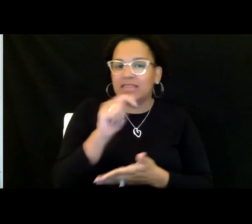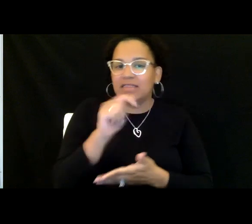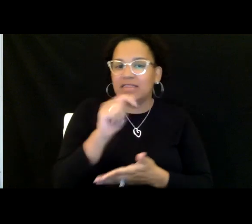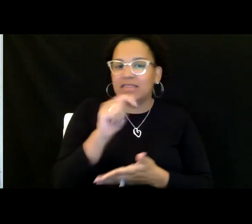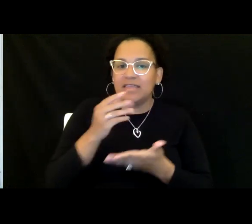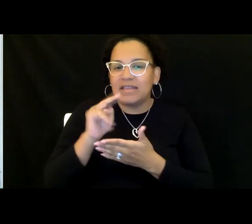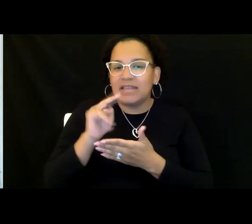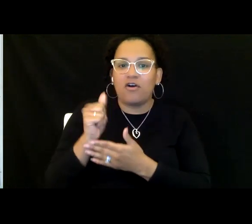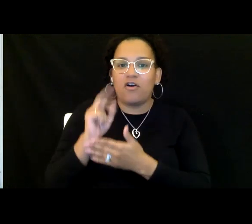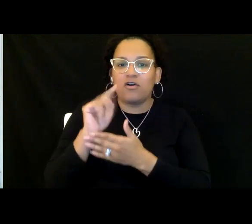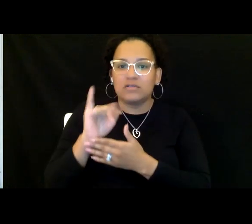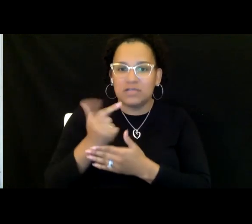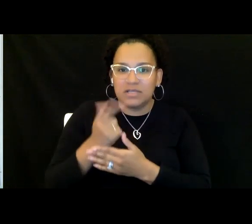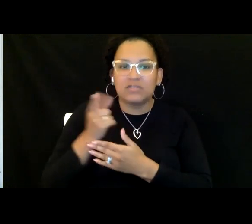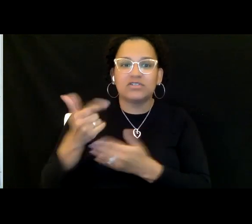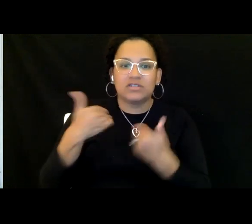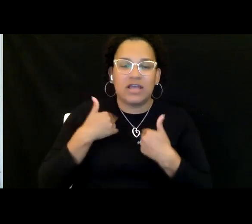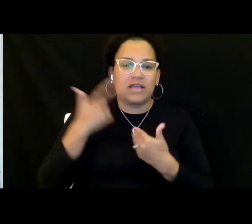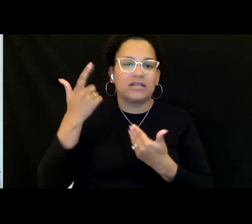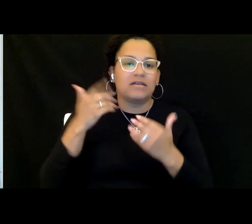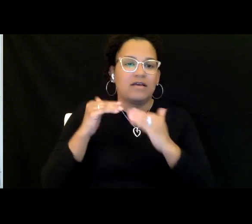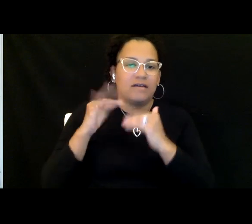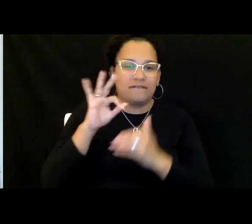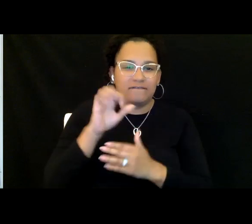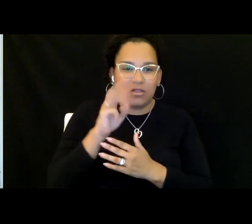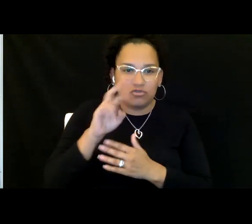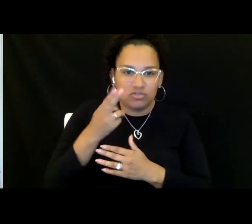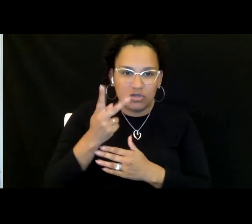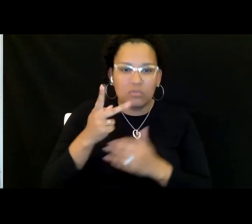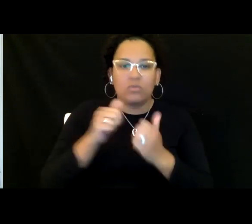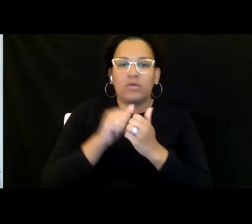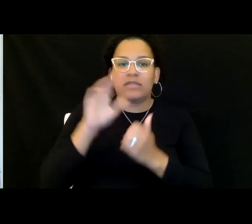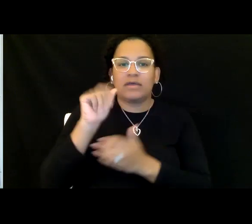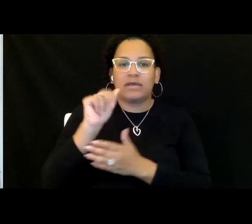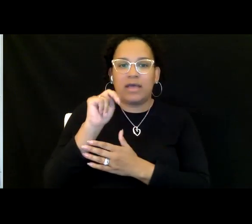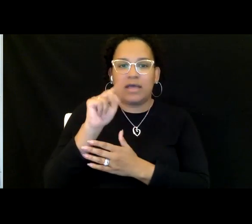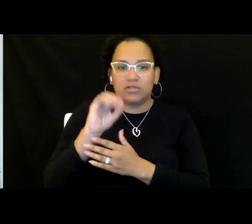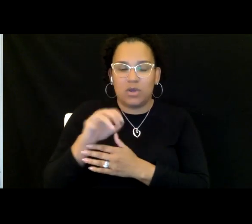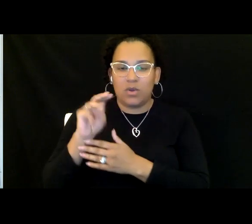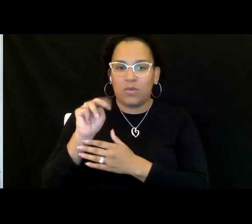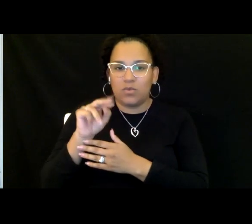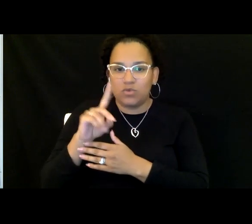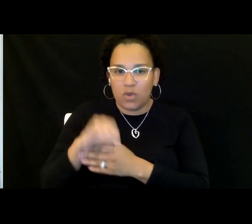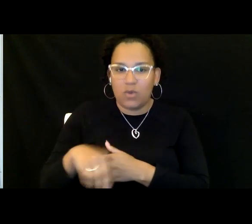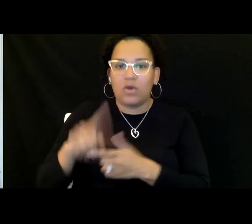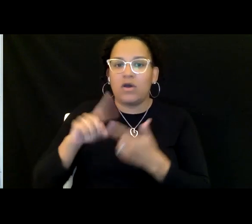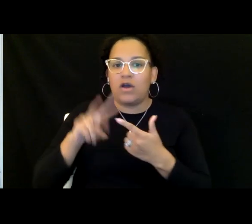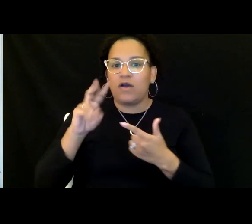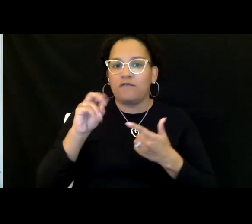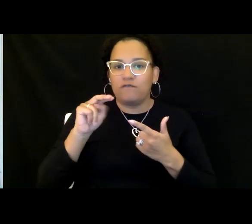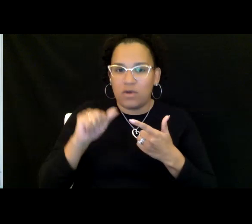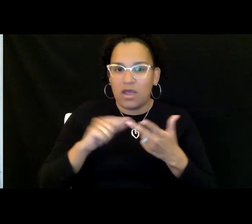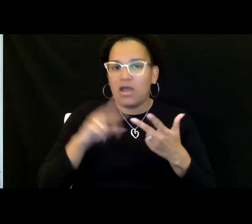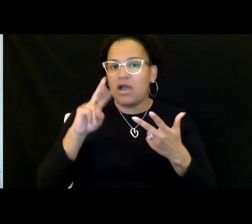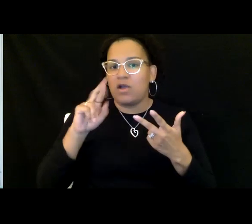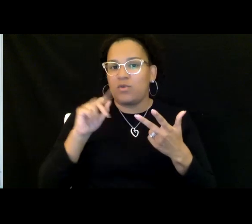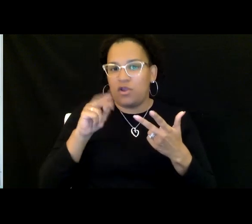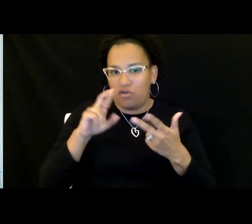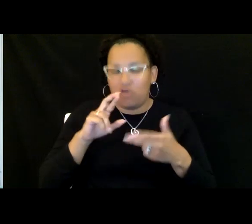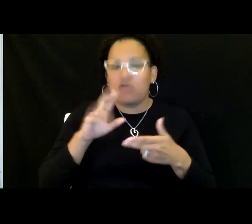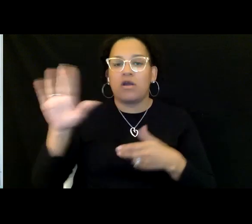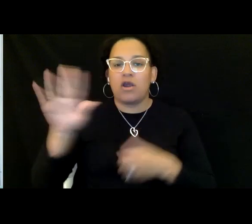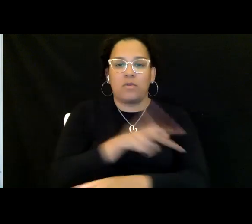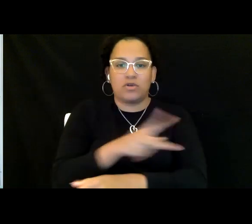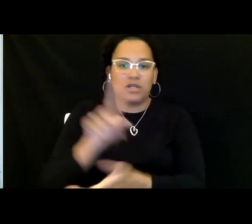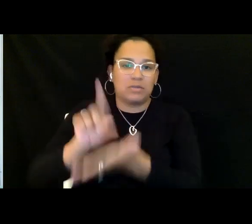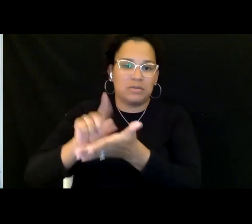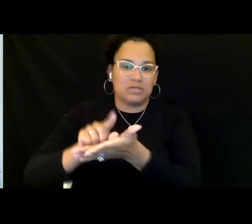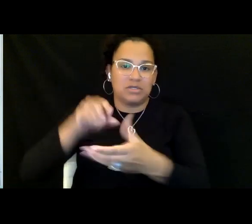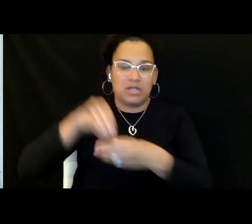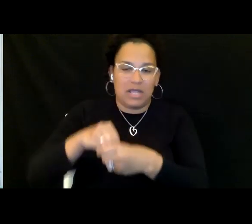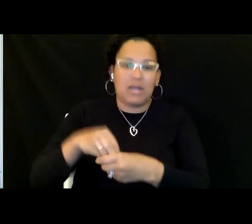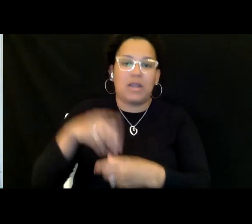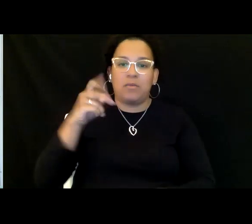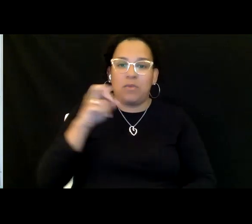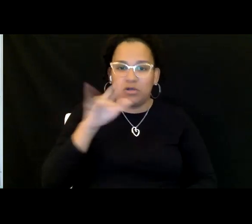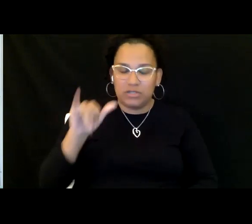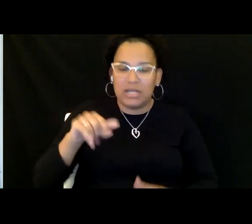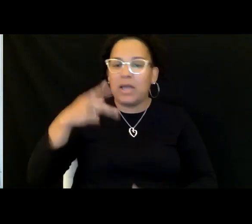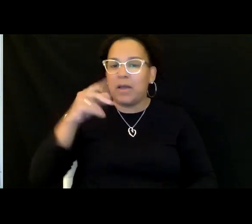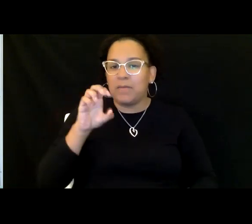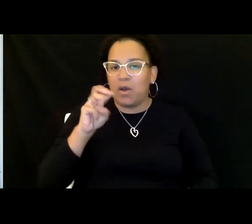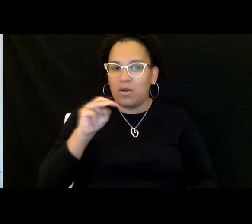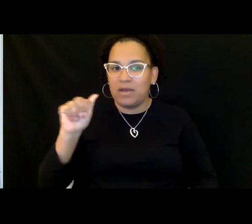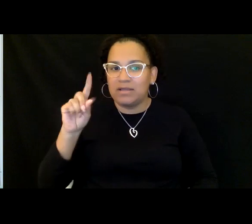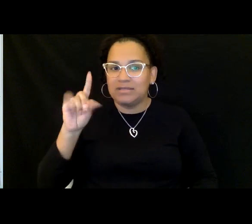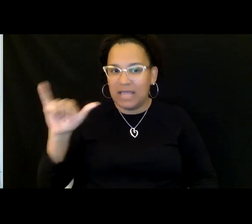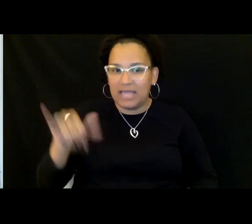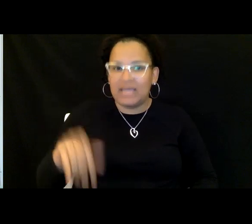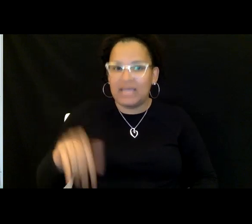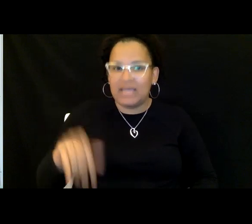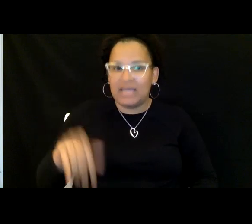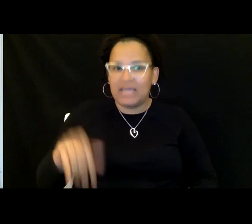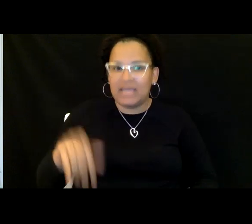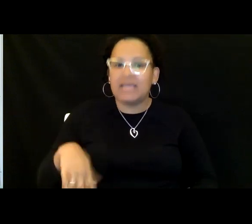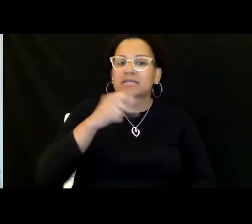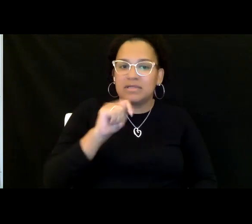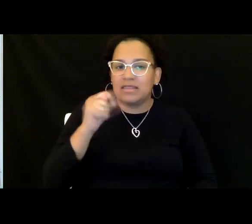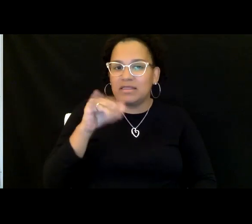Tonya Suther: She has had fellowships with canto mondo vona and radar and her poetry has been published in poetry poem a day with this rock not brute and fog lifter among other places, please welcome Heidi.